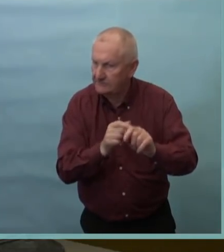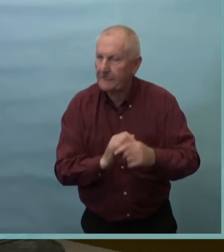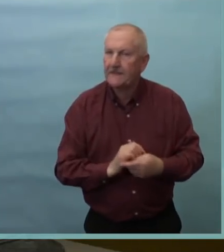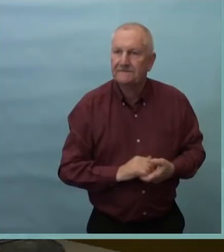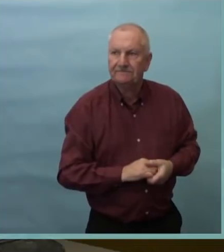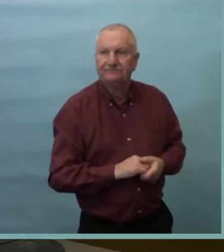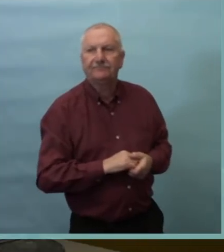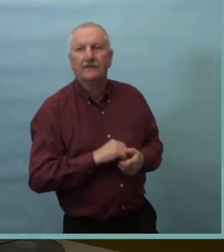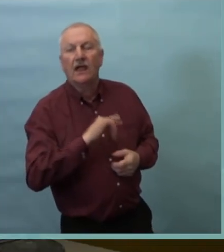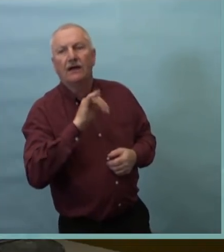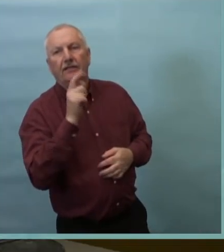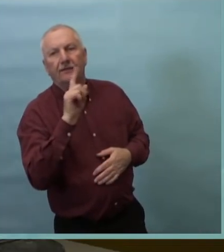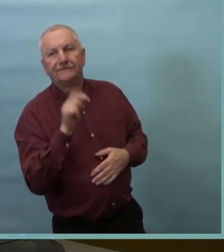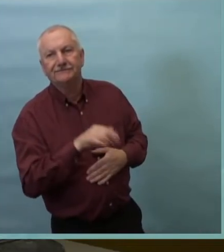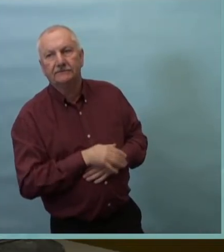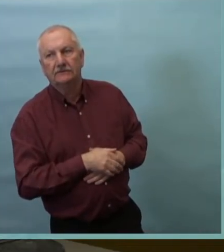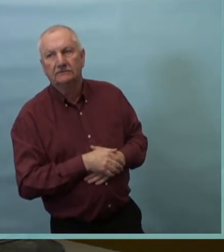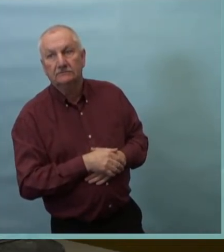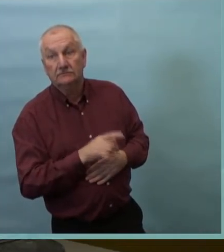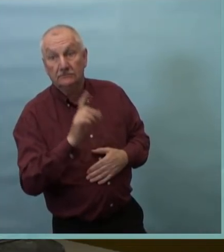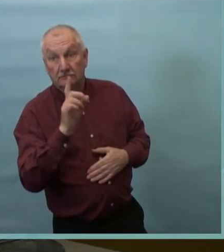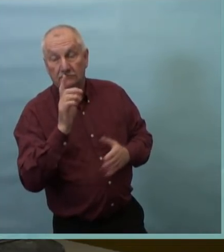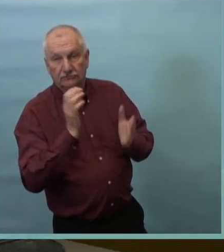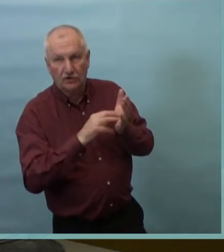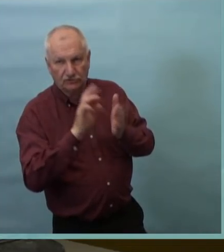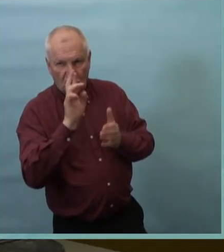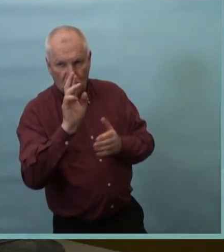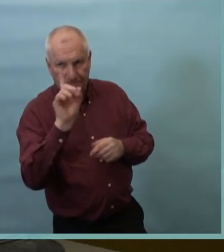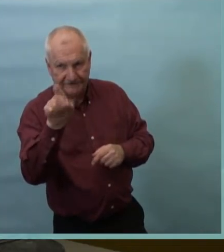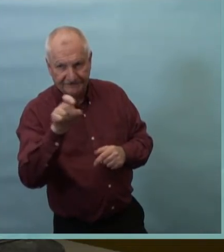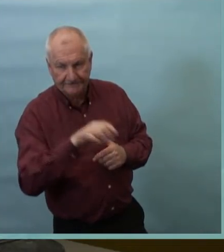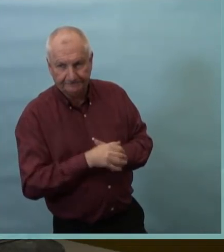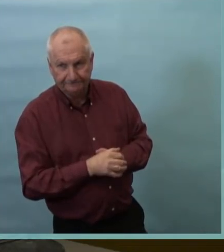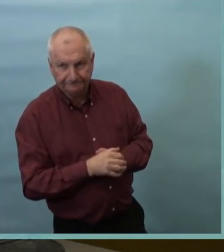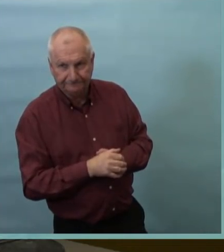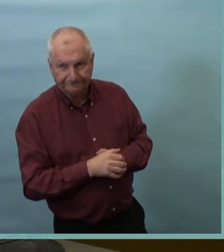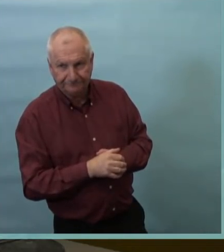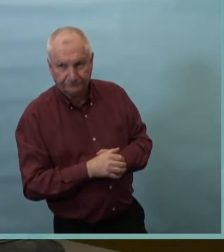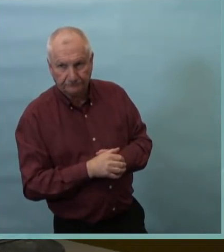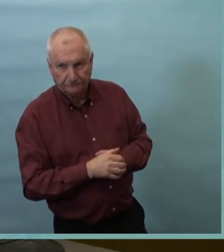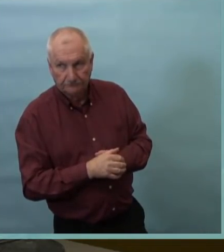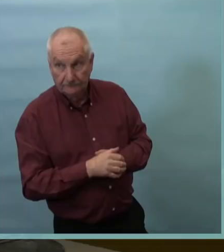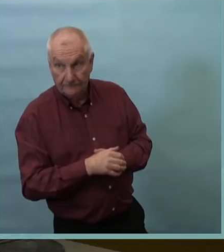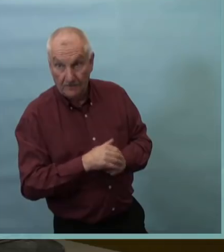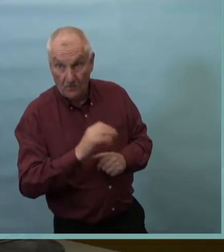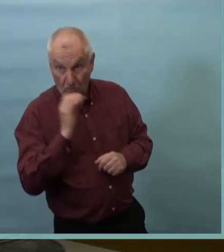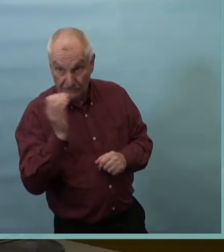dr. rusyn but today we've seen their tario real playing plan at least some